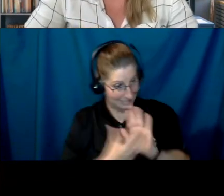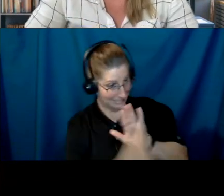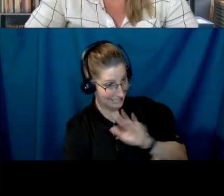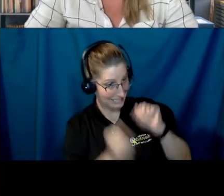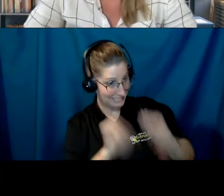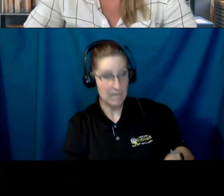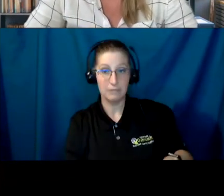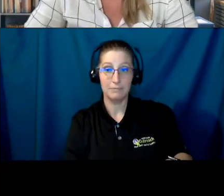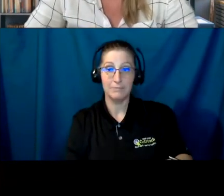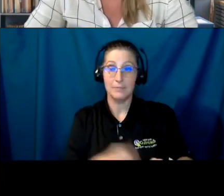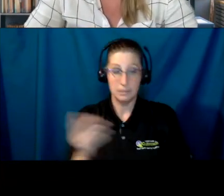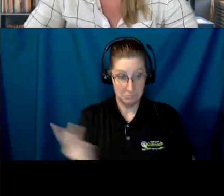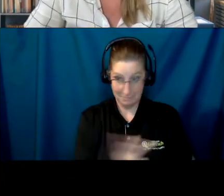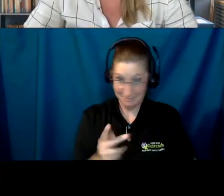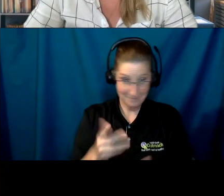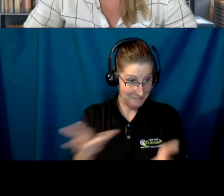and then fading yourself out.